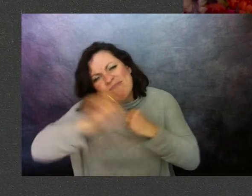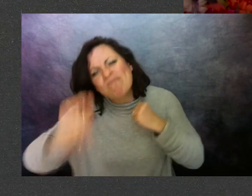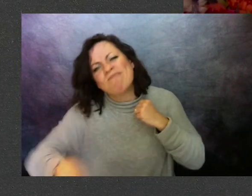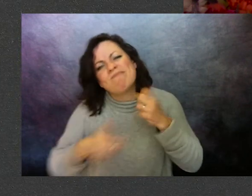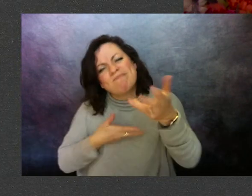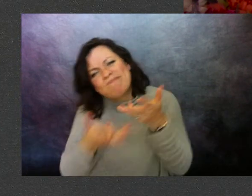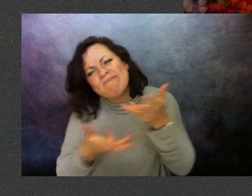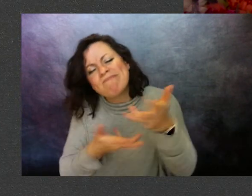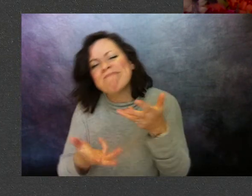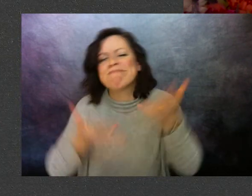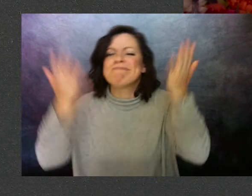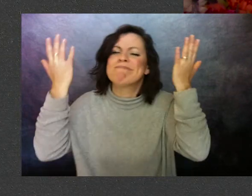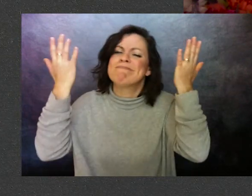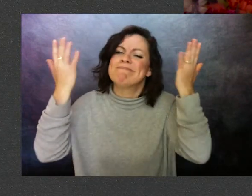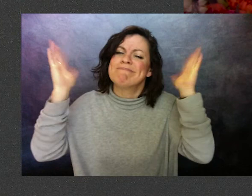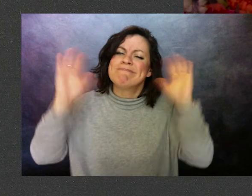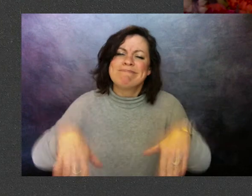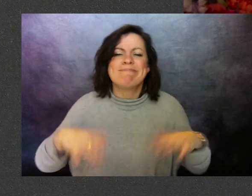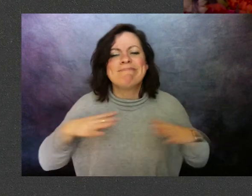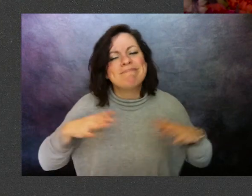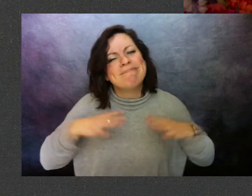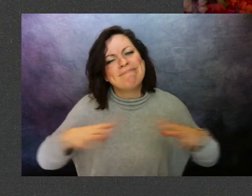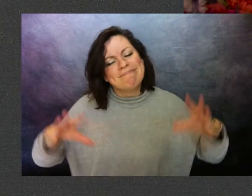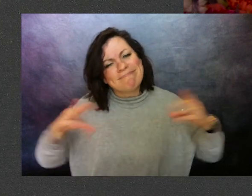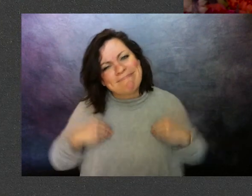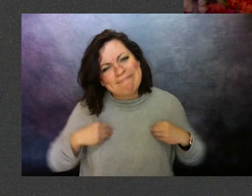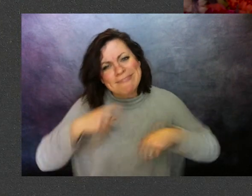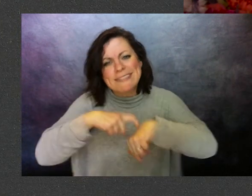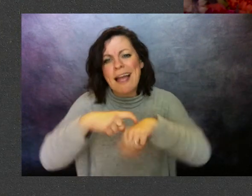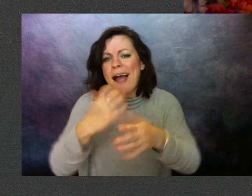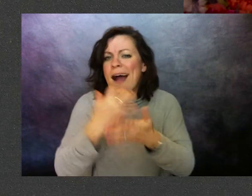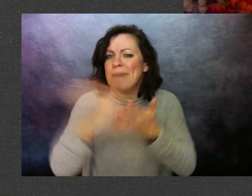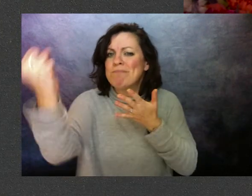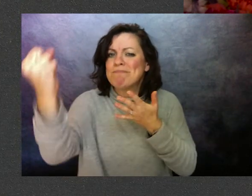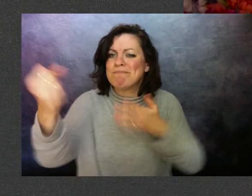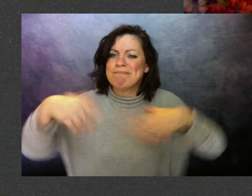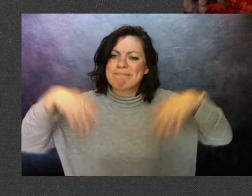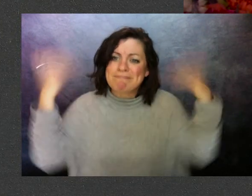but sadly, we are all out of time and that is all the time we have for today.